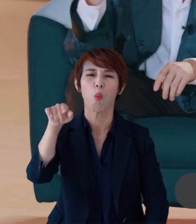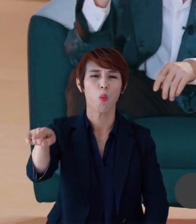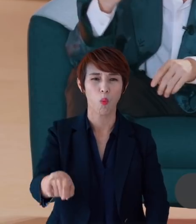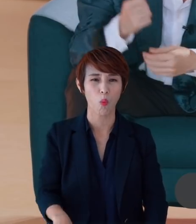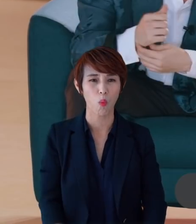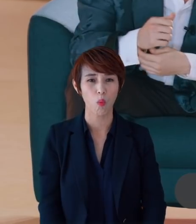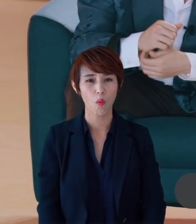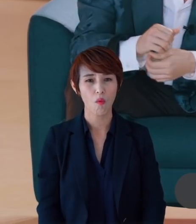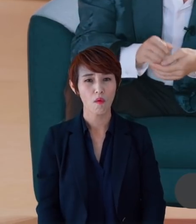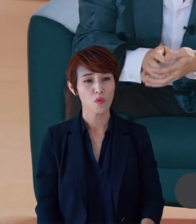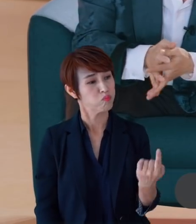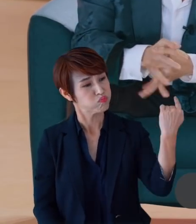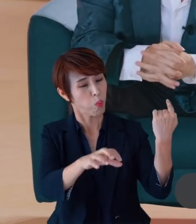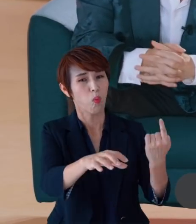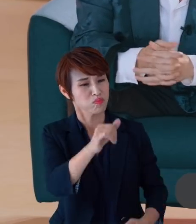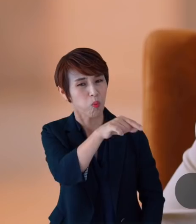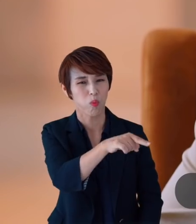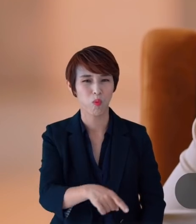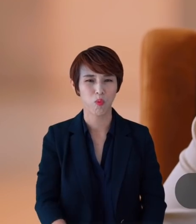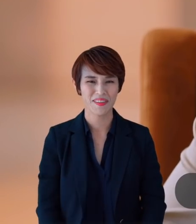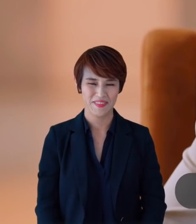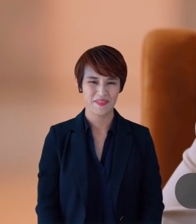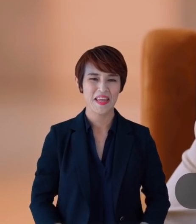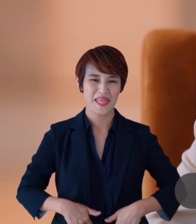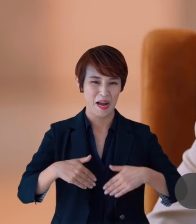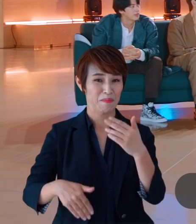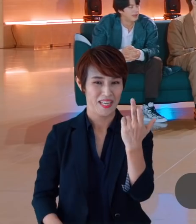Jin: Yeah, and one nearby as well Anyway, Palgakjeong Pavillion it is!